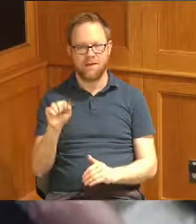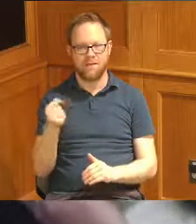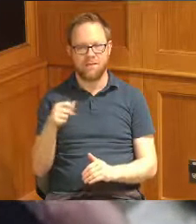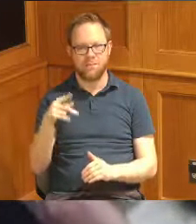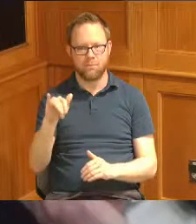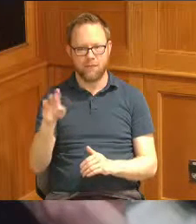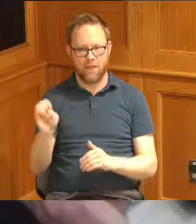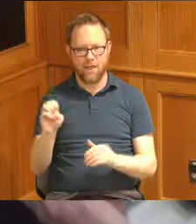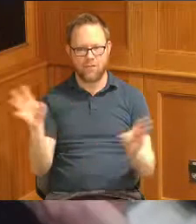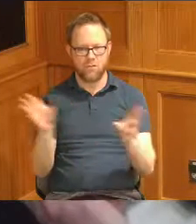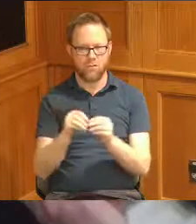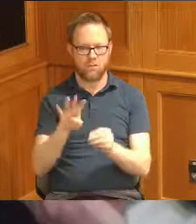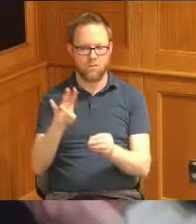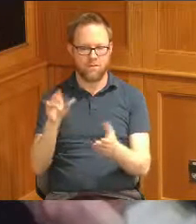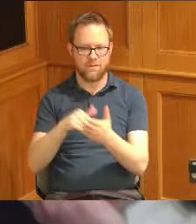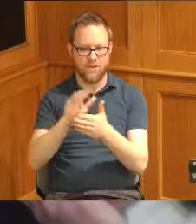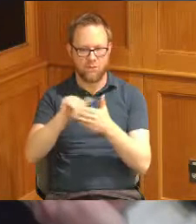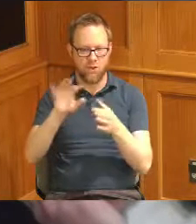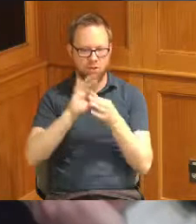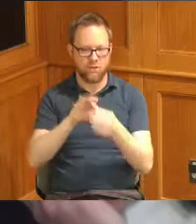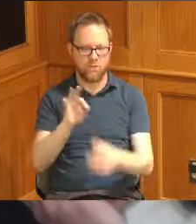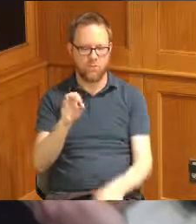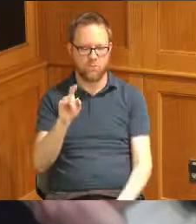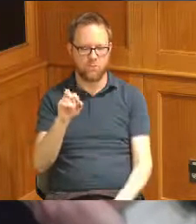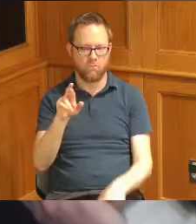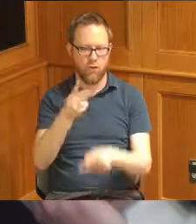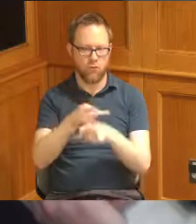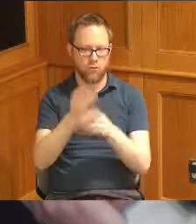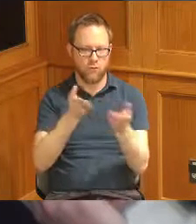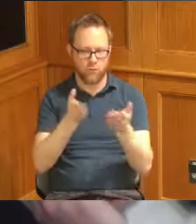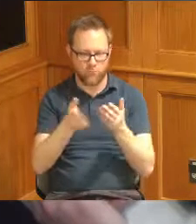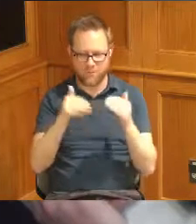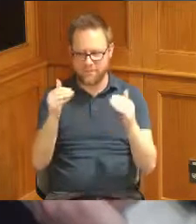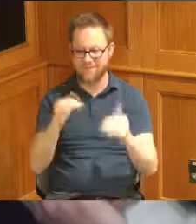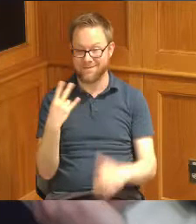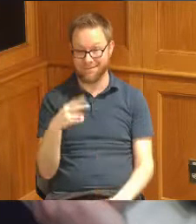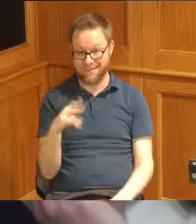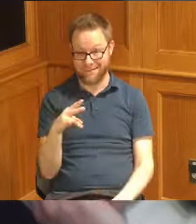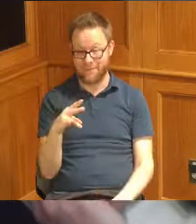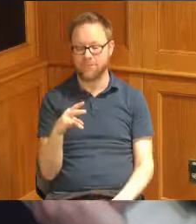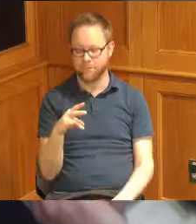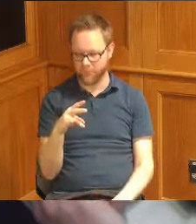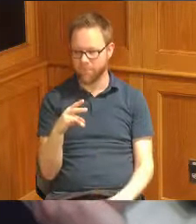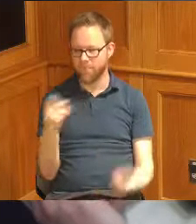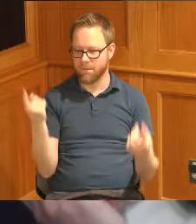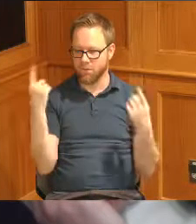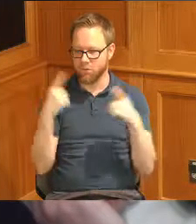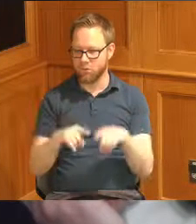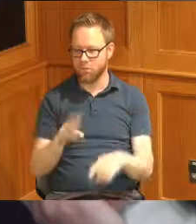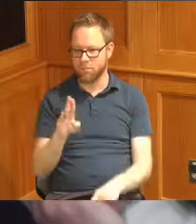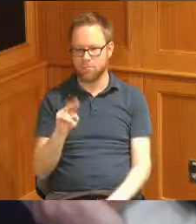forty seven thousand for foster care services item number 17 is an agreement with Bunker Hill Haven